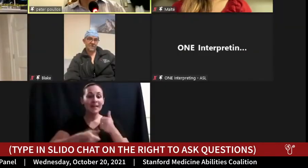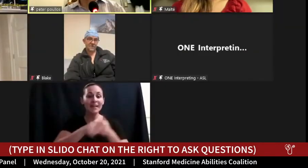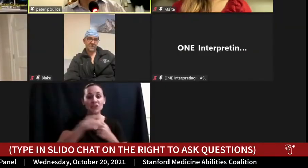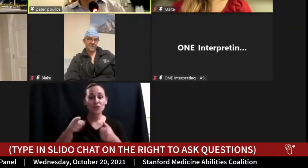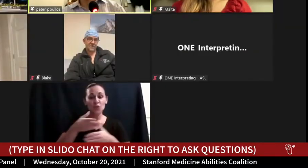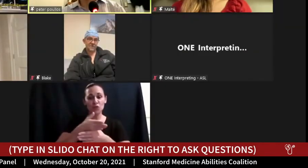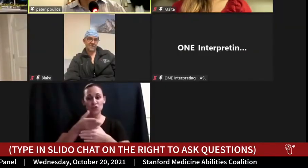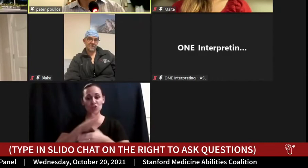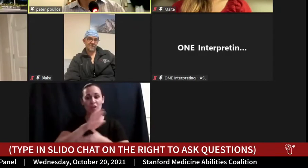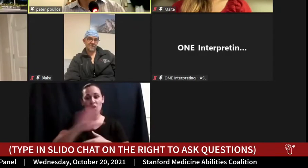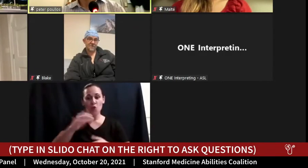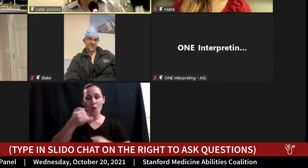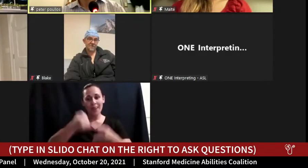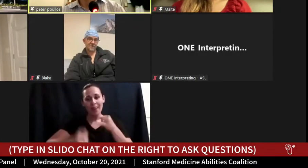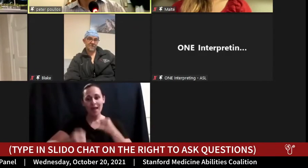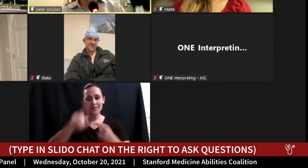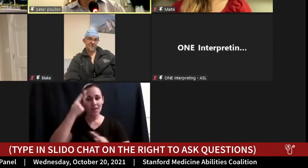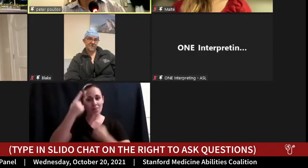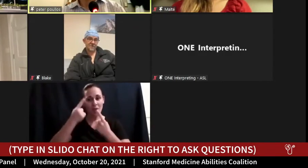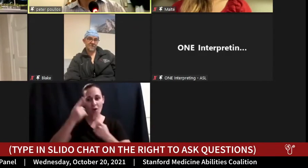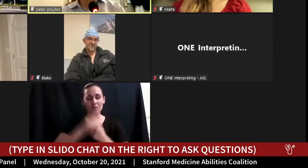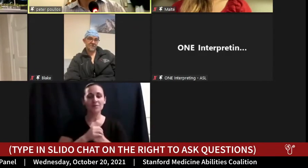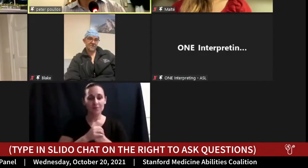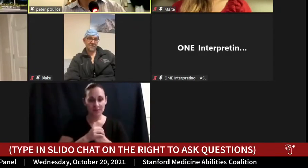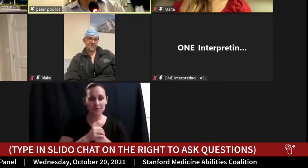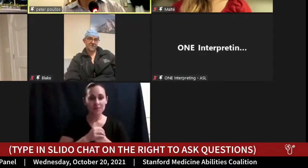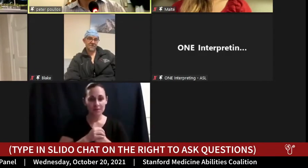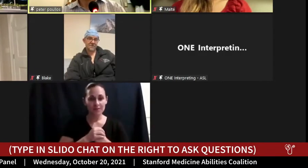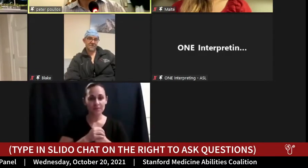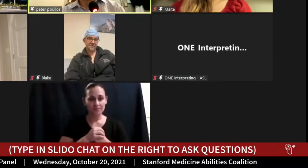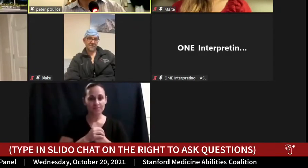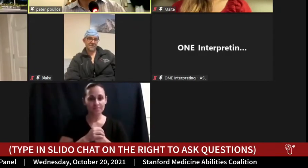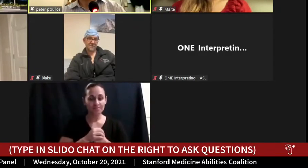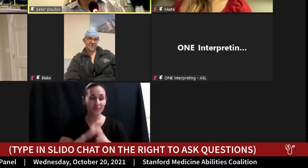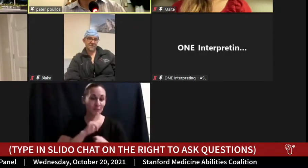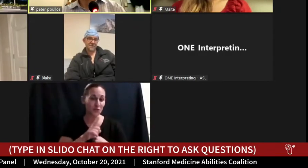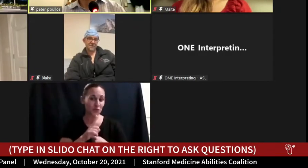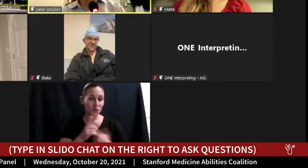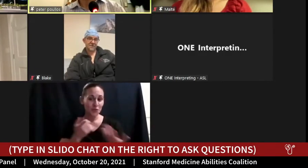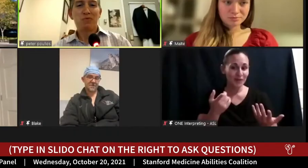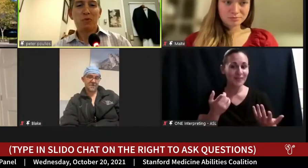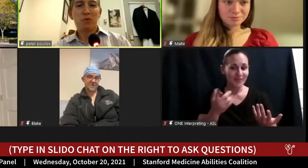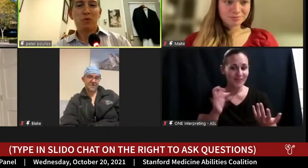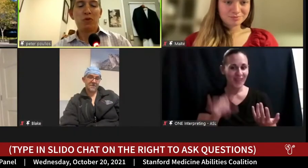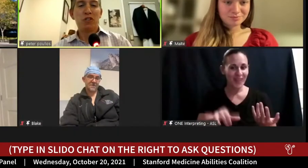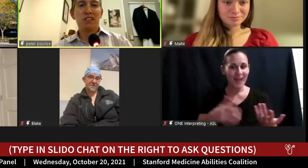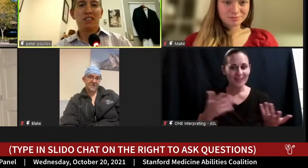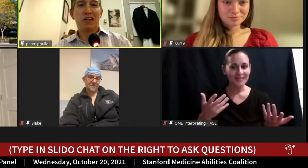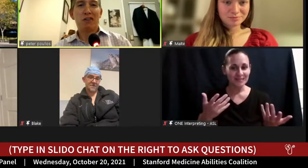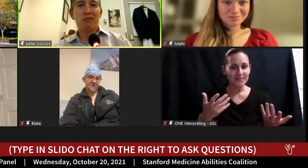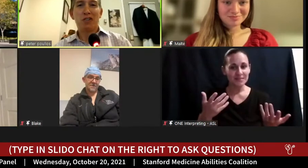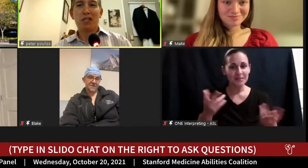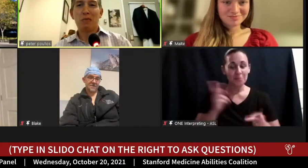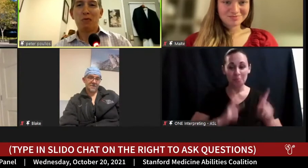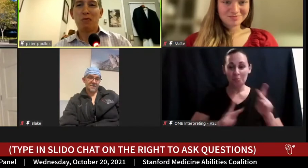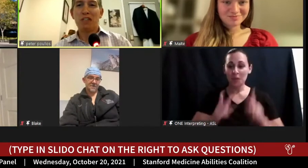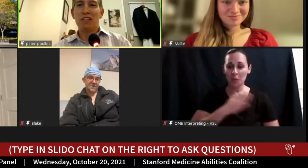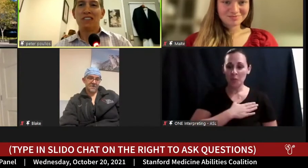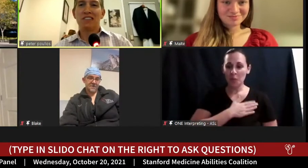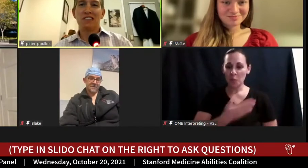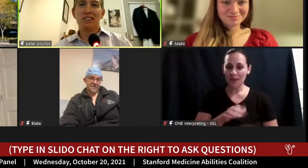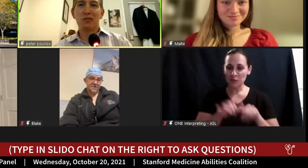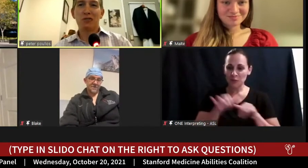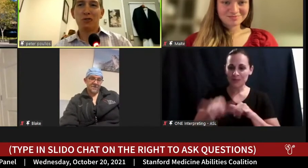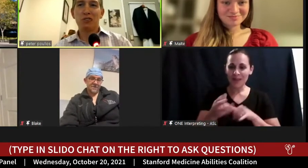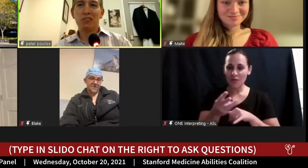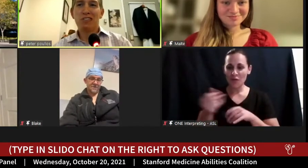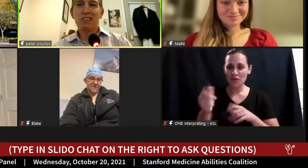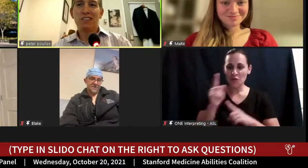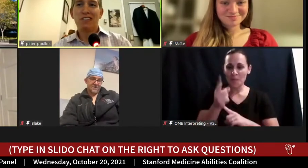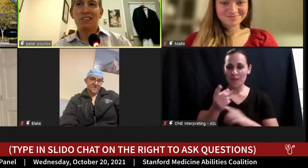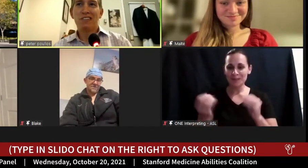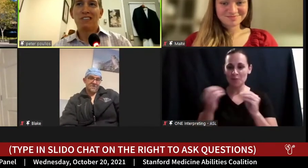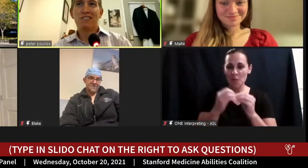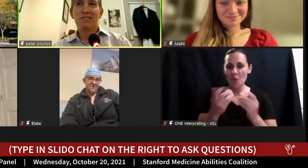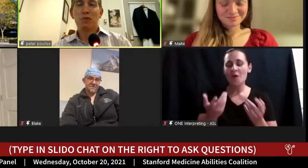thoughts. I'm sure that people would be willing to stay on for a couple more minutes. Before